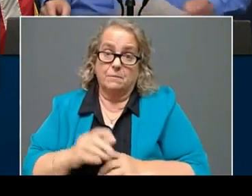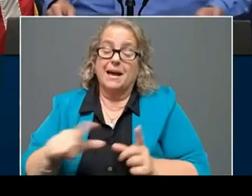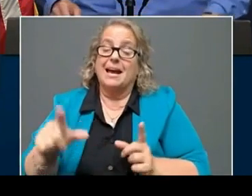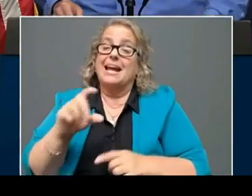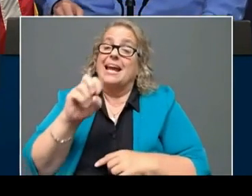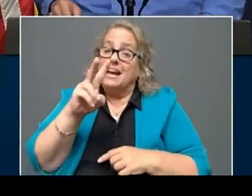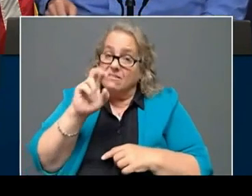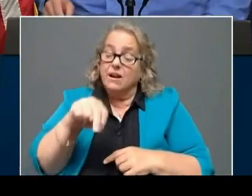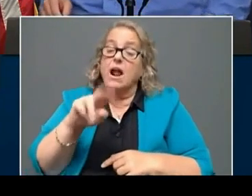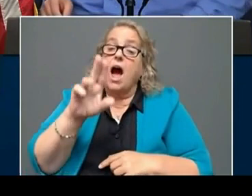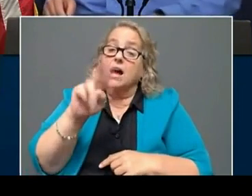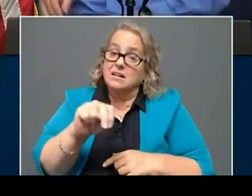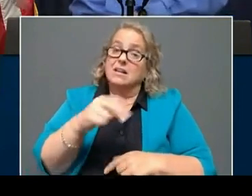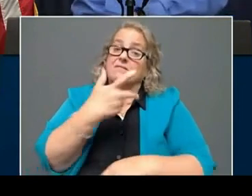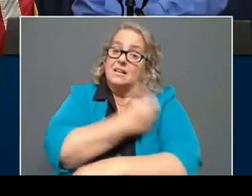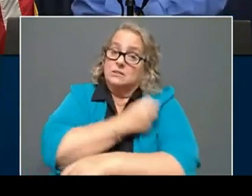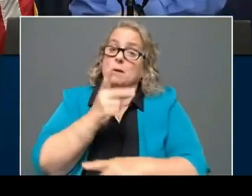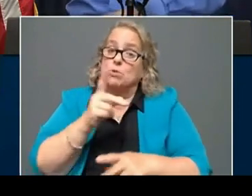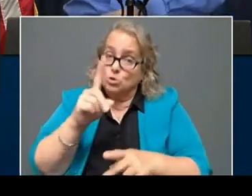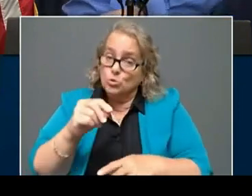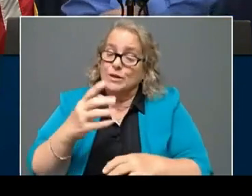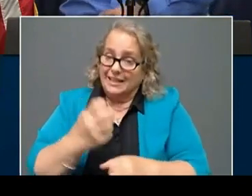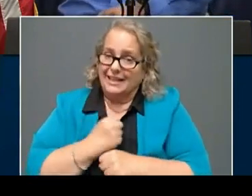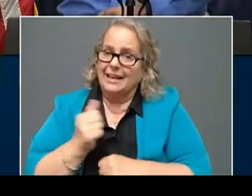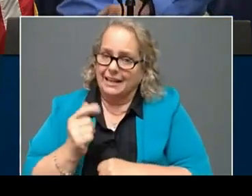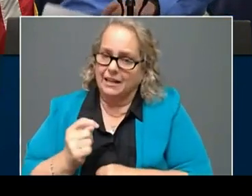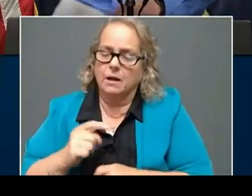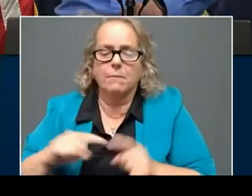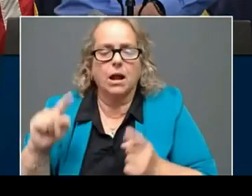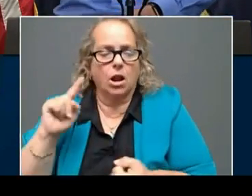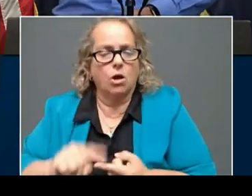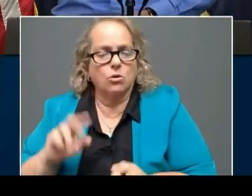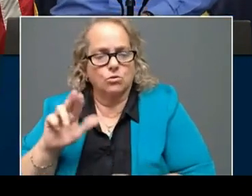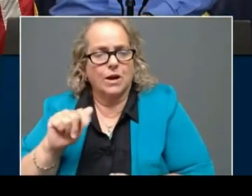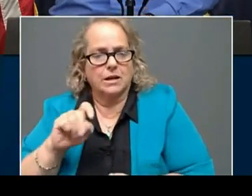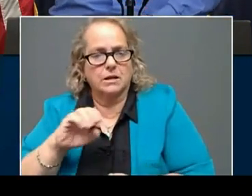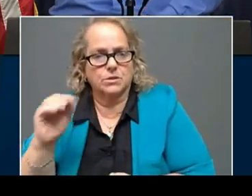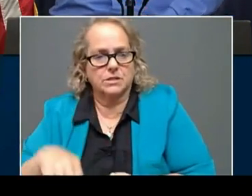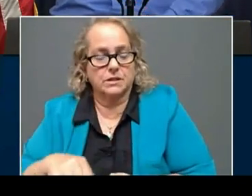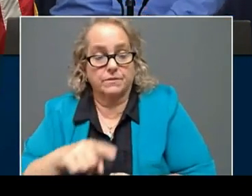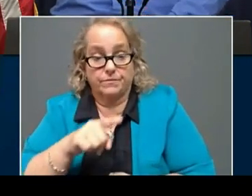please James. This is the entire journey of cases in Kentucky. We show this on a regular